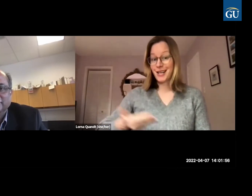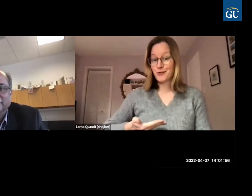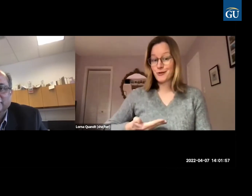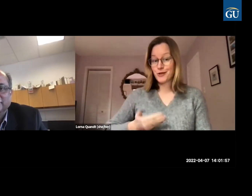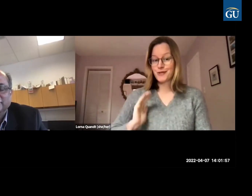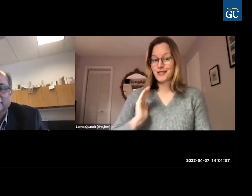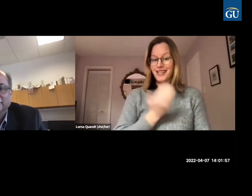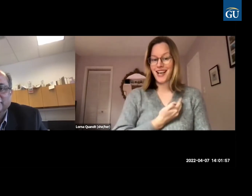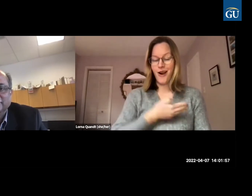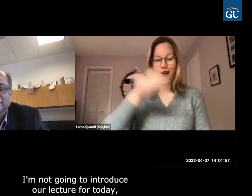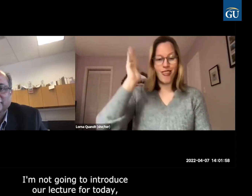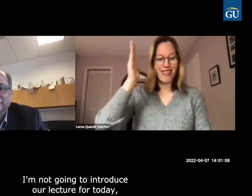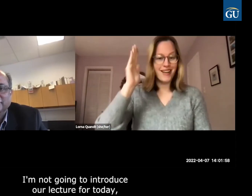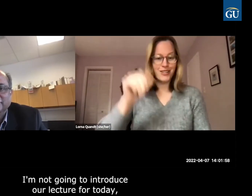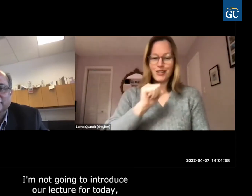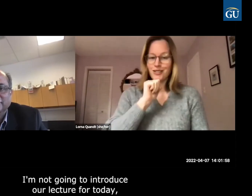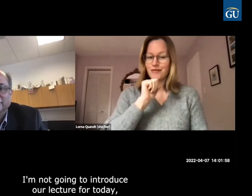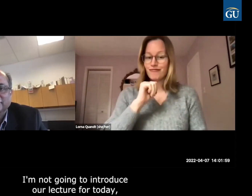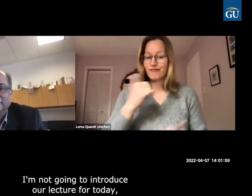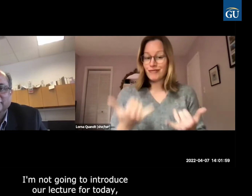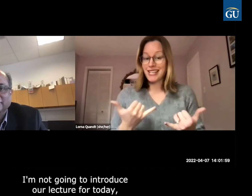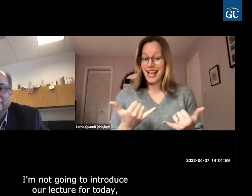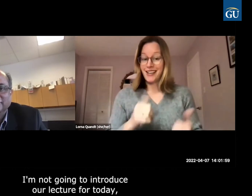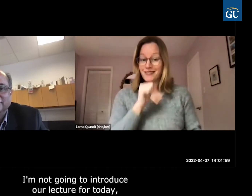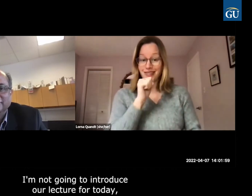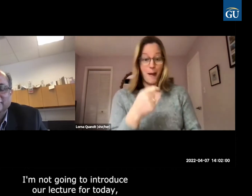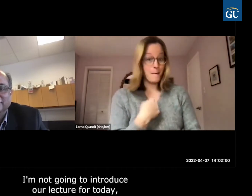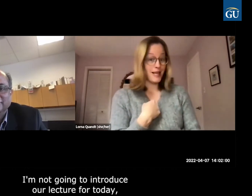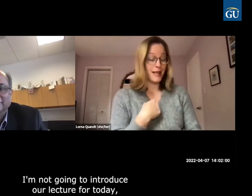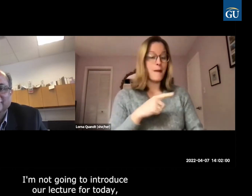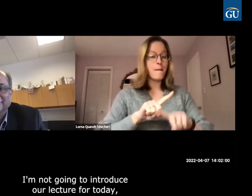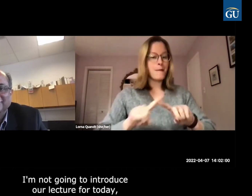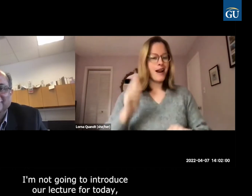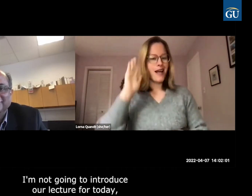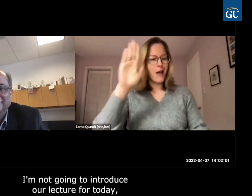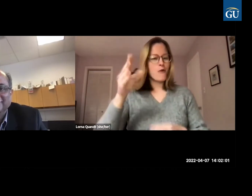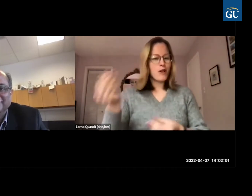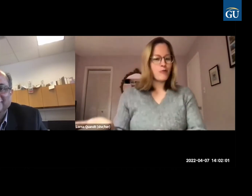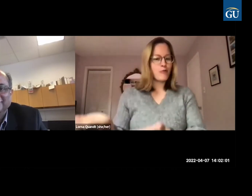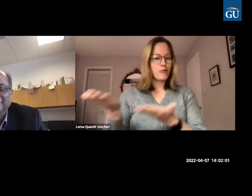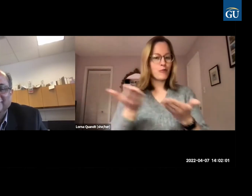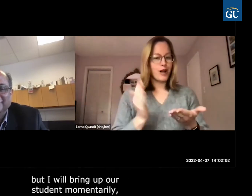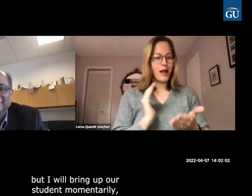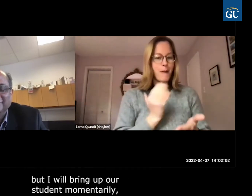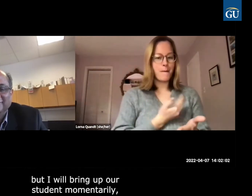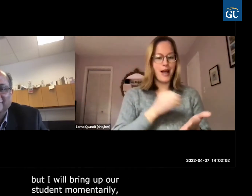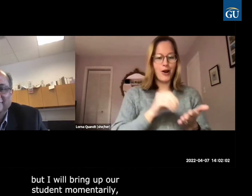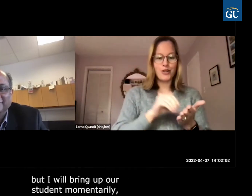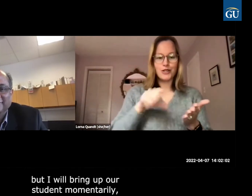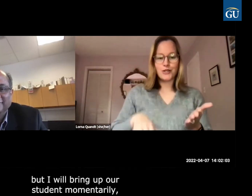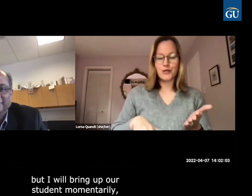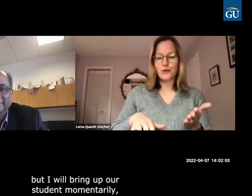university i'm not going to introduce our lecturer for today